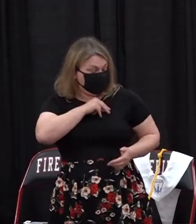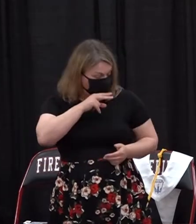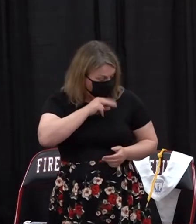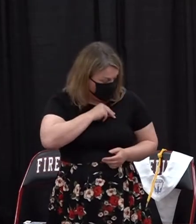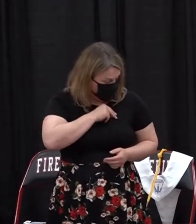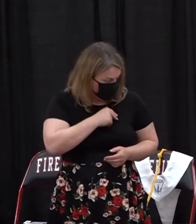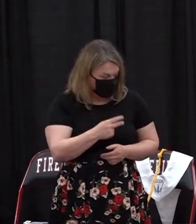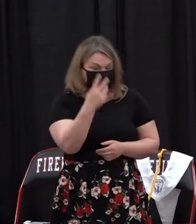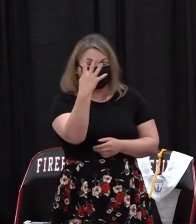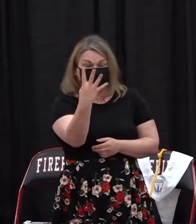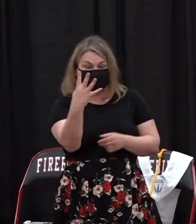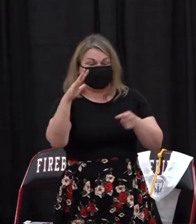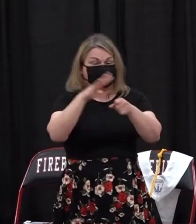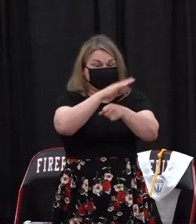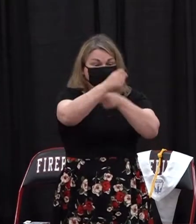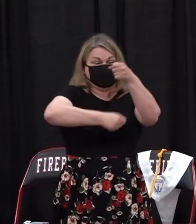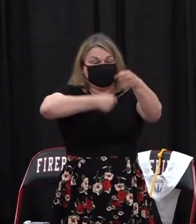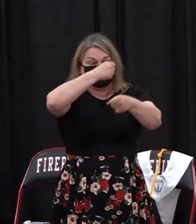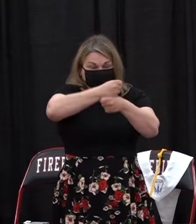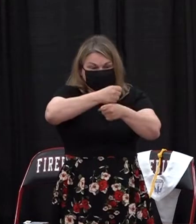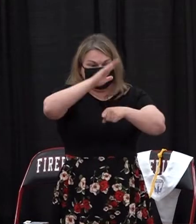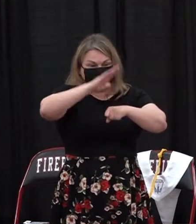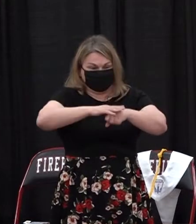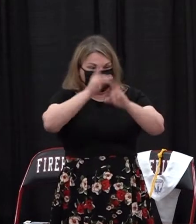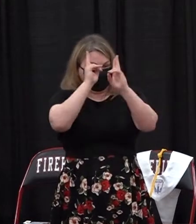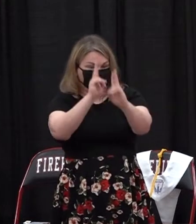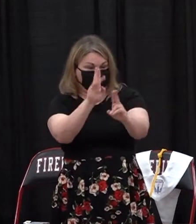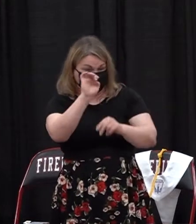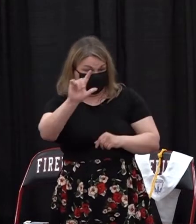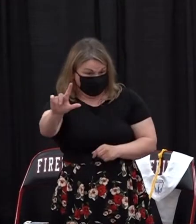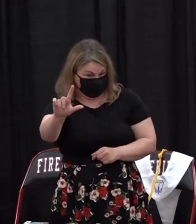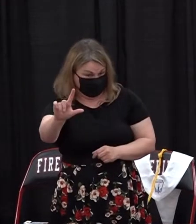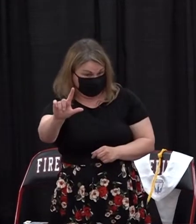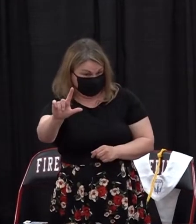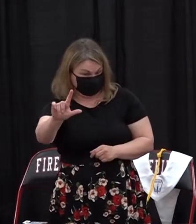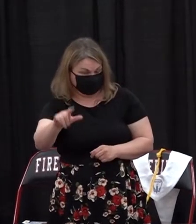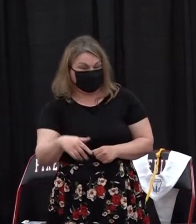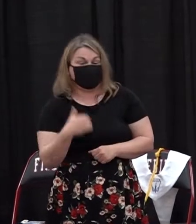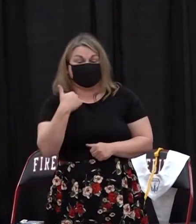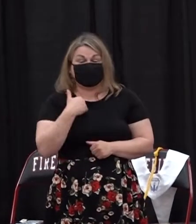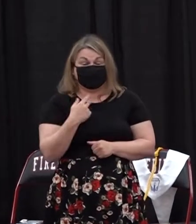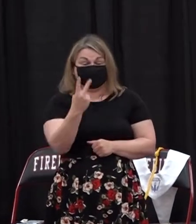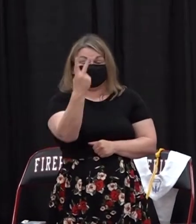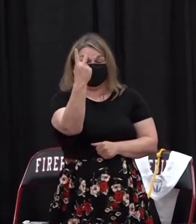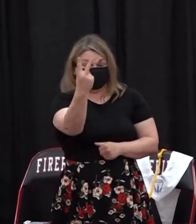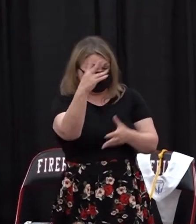And the reason for these awards is for four years being on the honor roll.